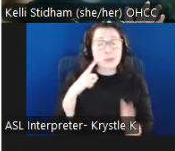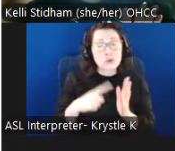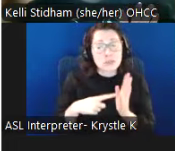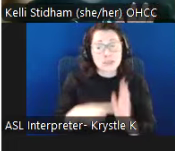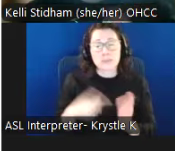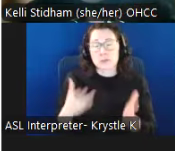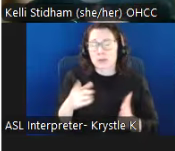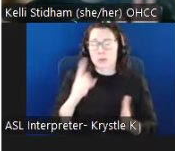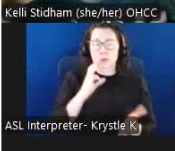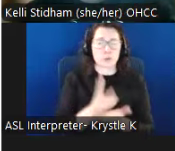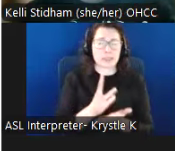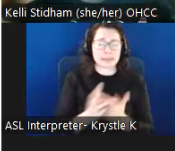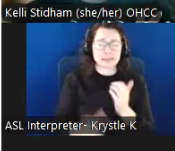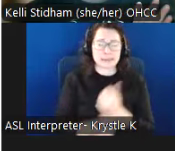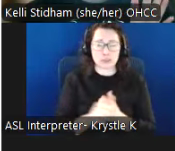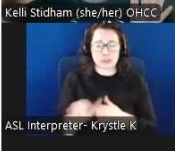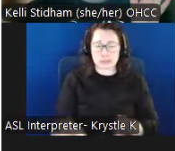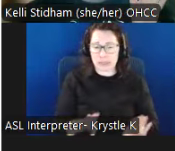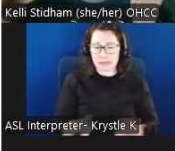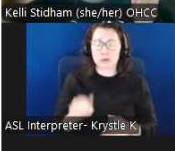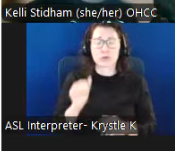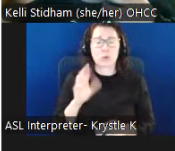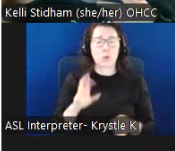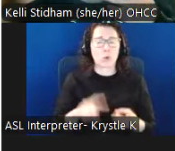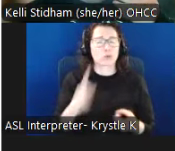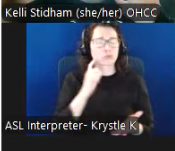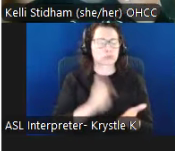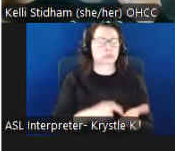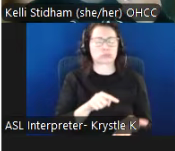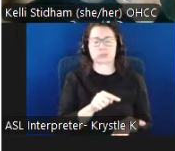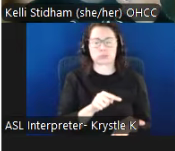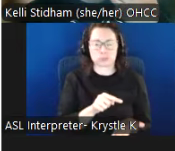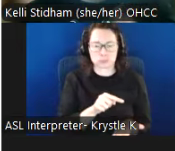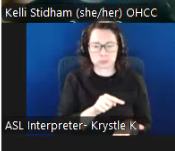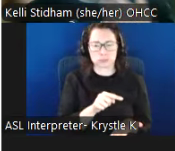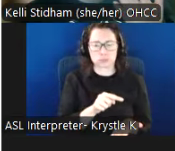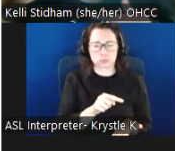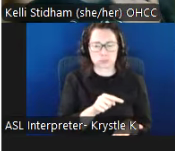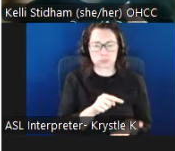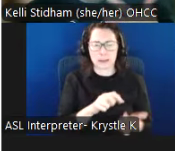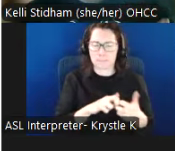um you know dangerous behavior or it